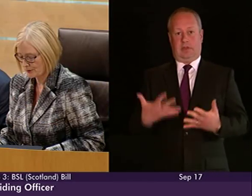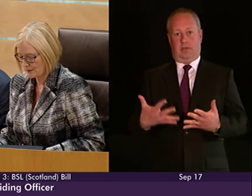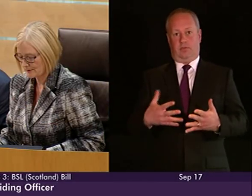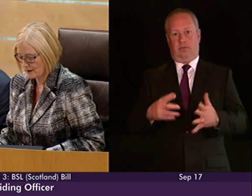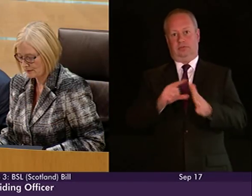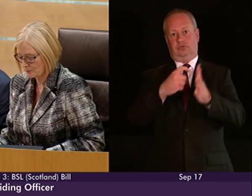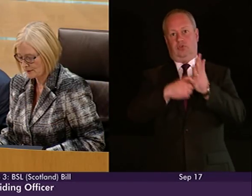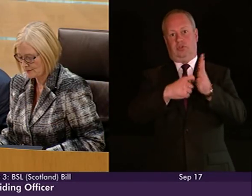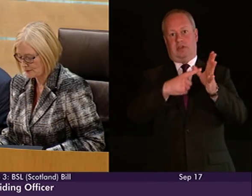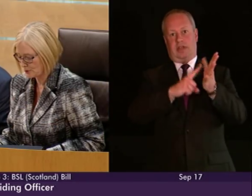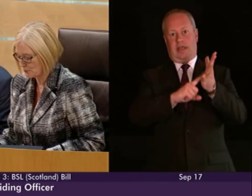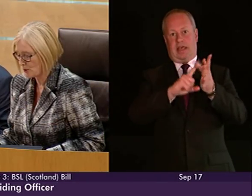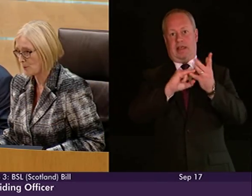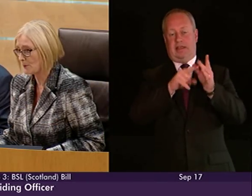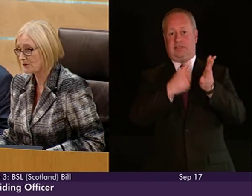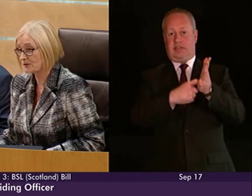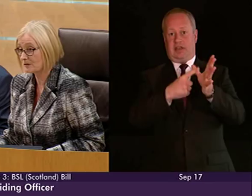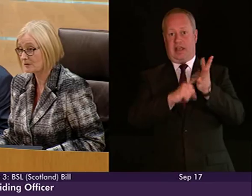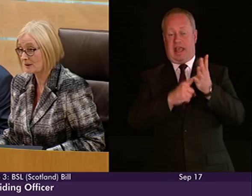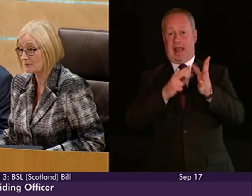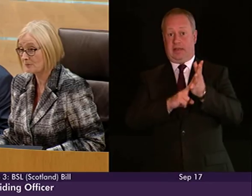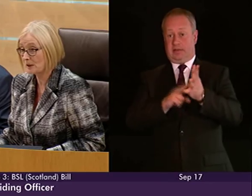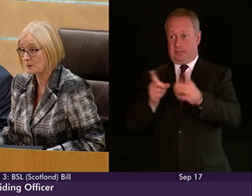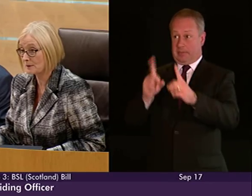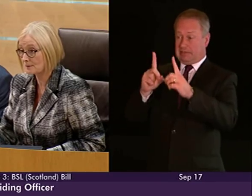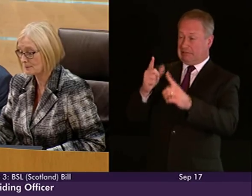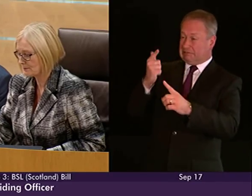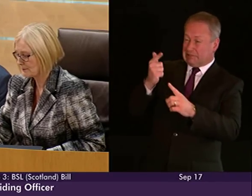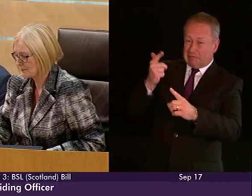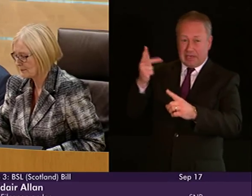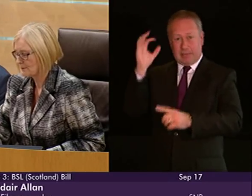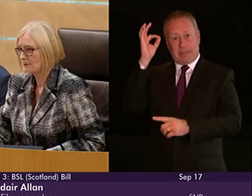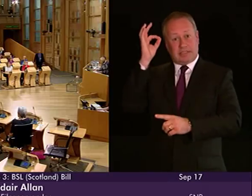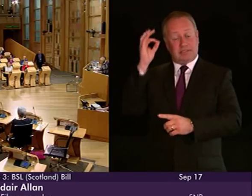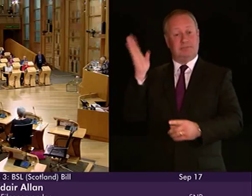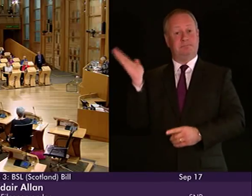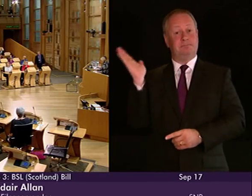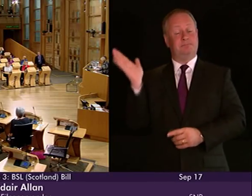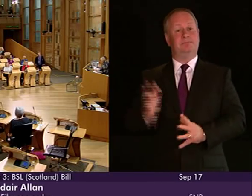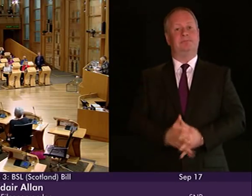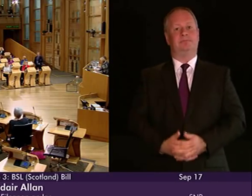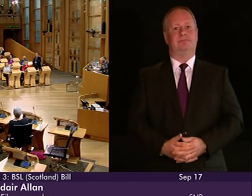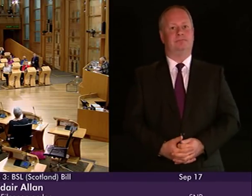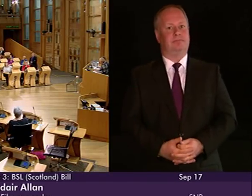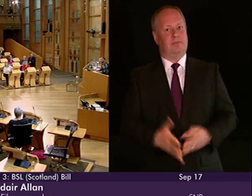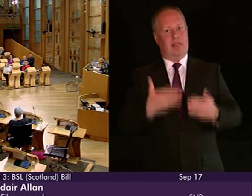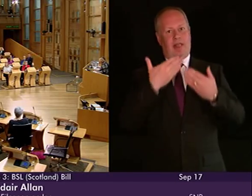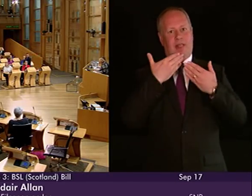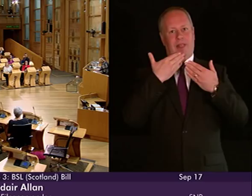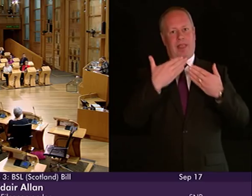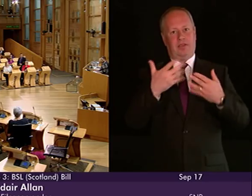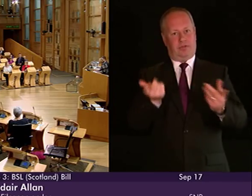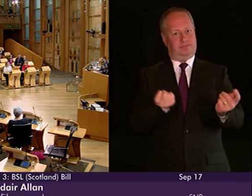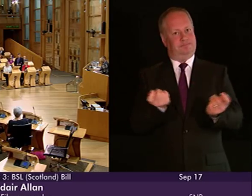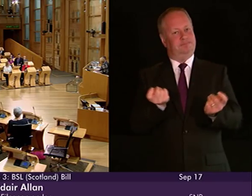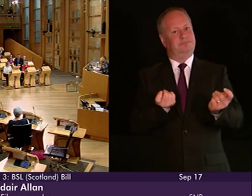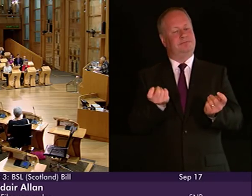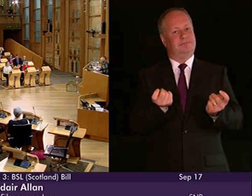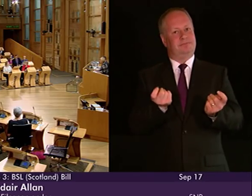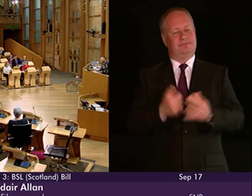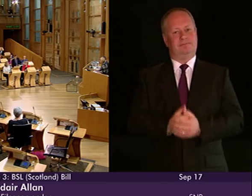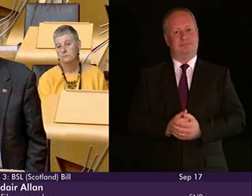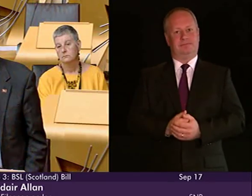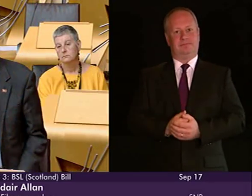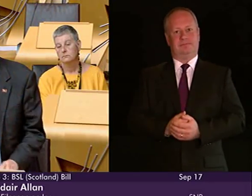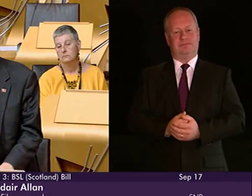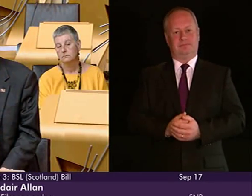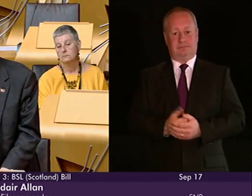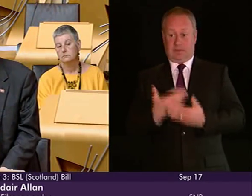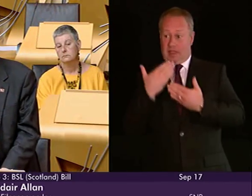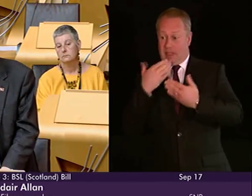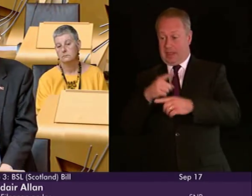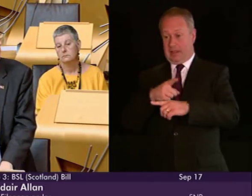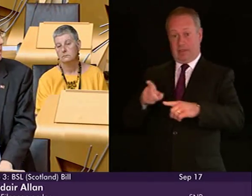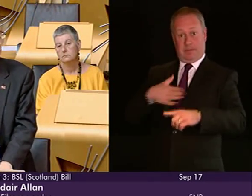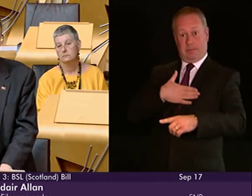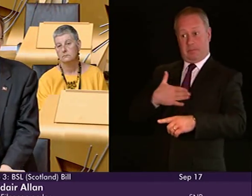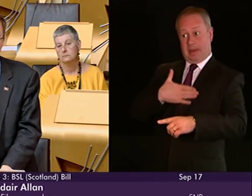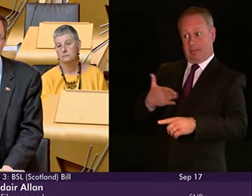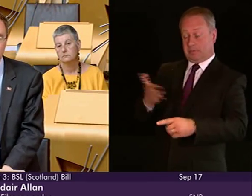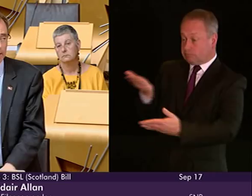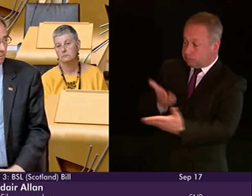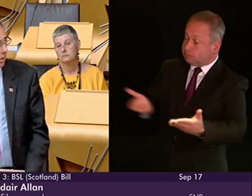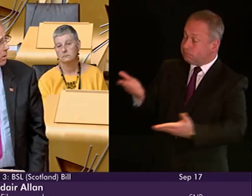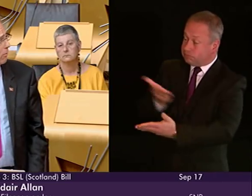Dr Allan: I thank my fellow members for their contributions to this very productive and—in